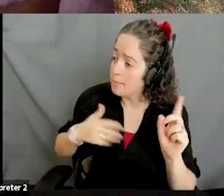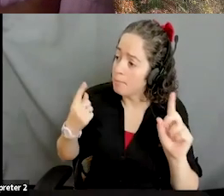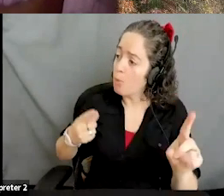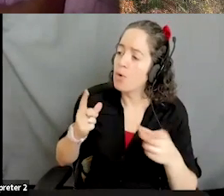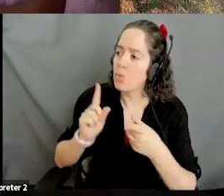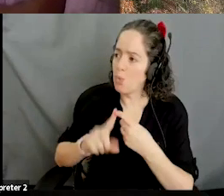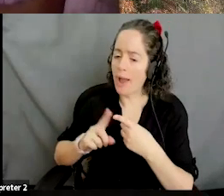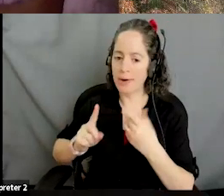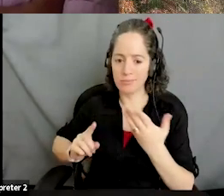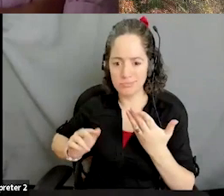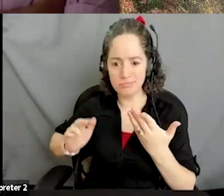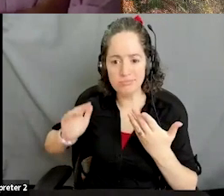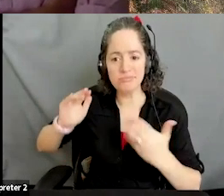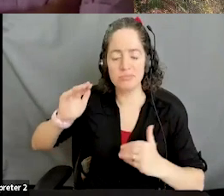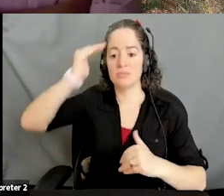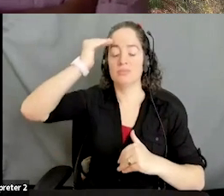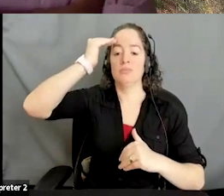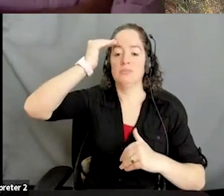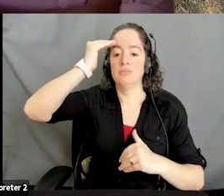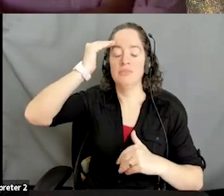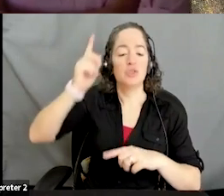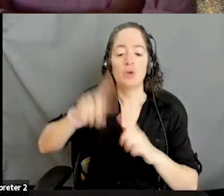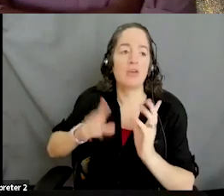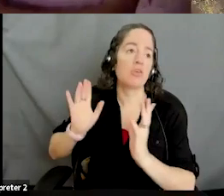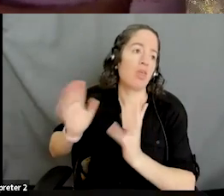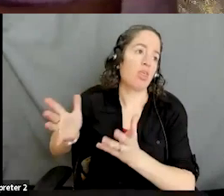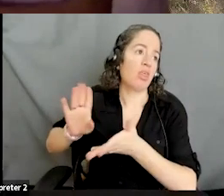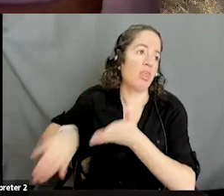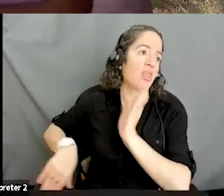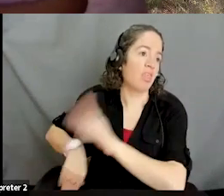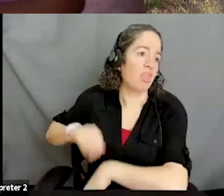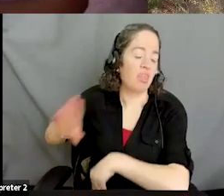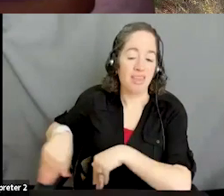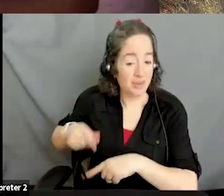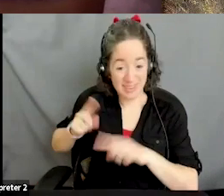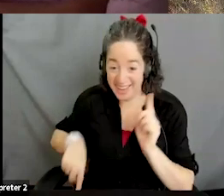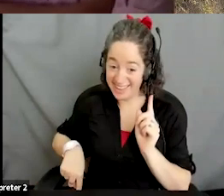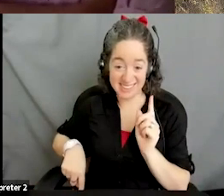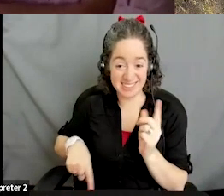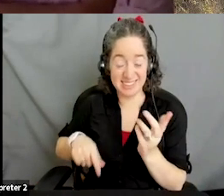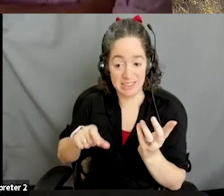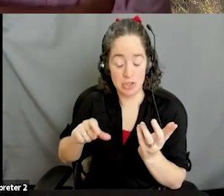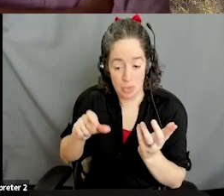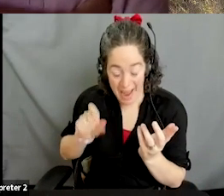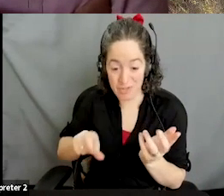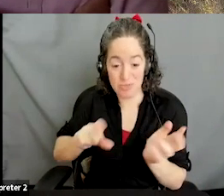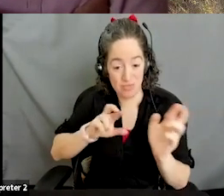To ignore it. do anything about this. There are certainly people in the world that just won't care,